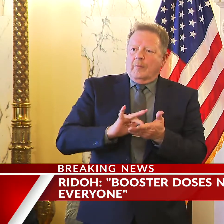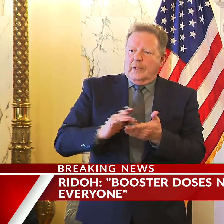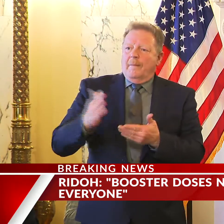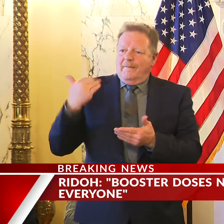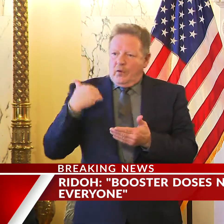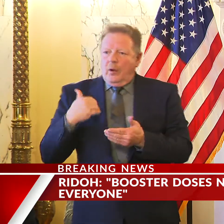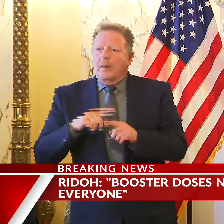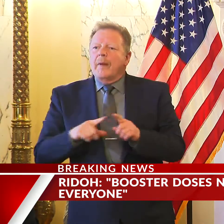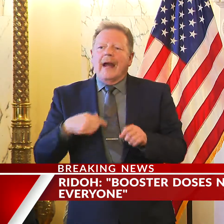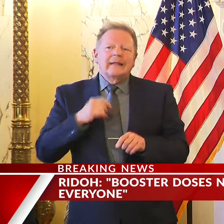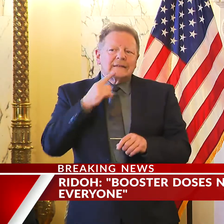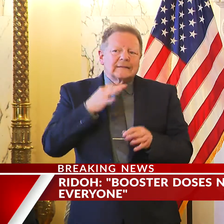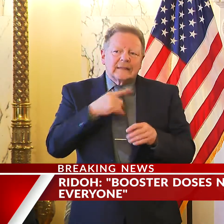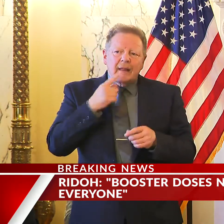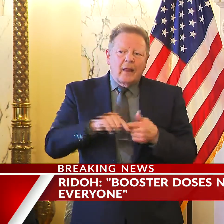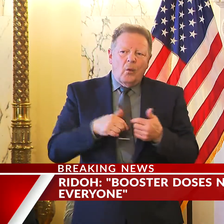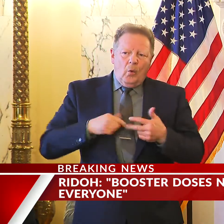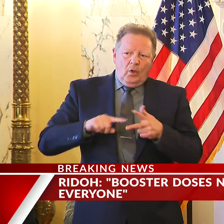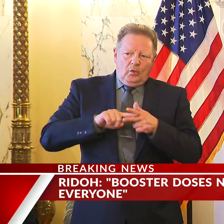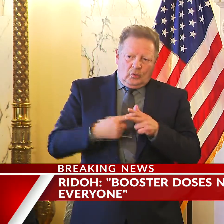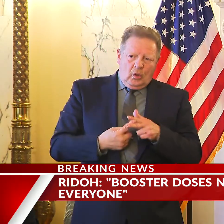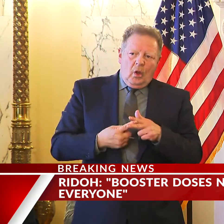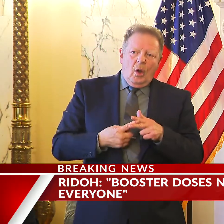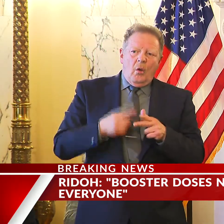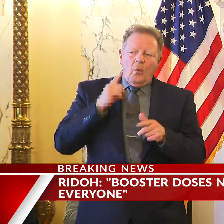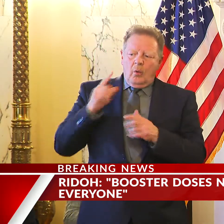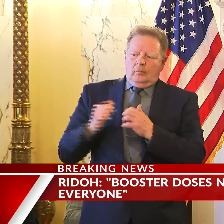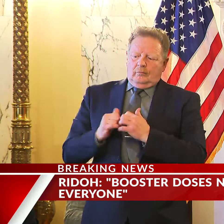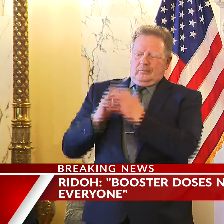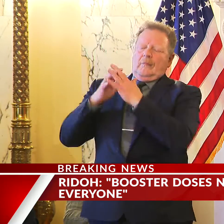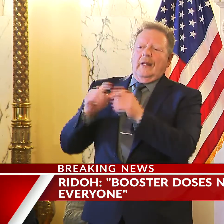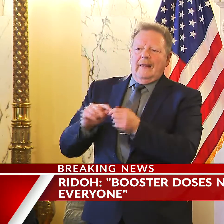CERTAINLY HAD THAT COVERED IN TERMS THE THE SITUATION WHEN WE STARTED TO REALLY WORK